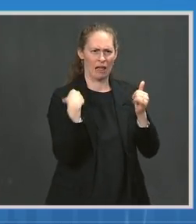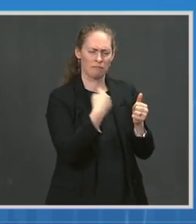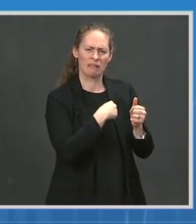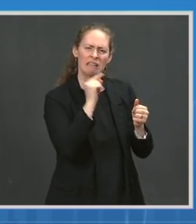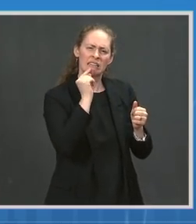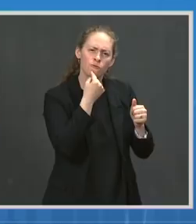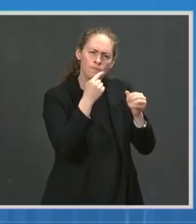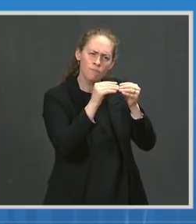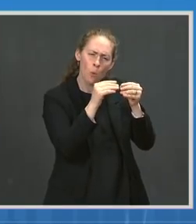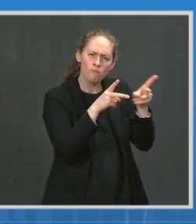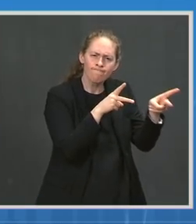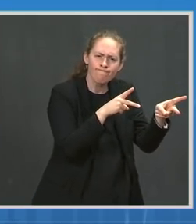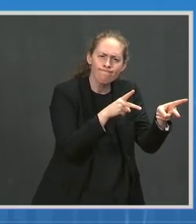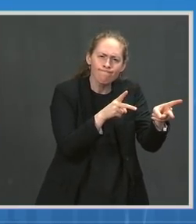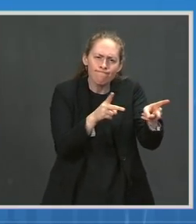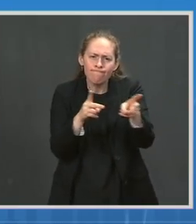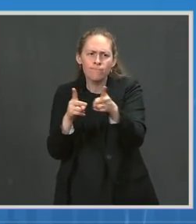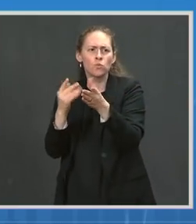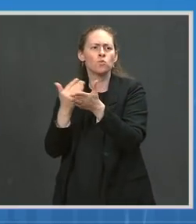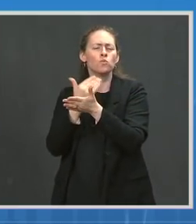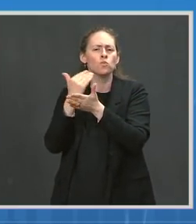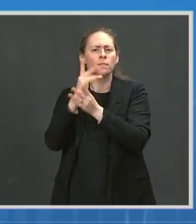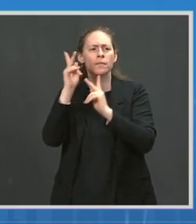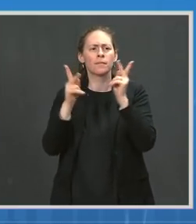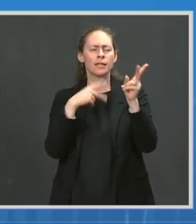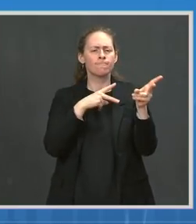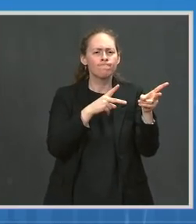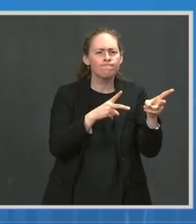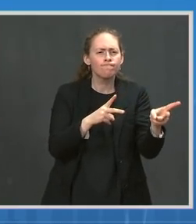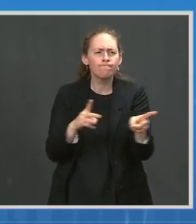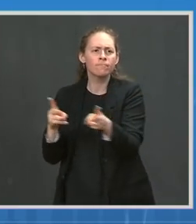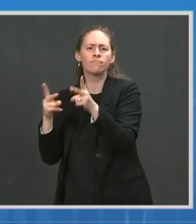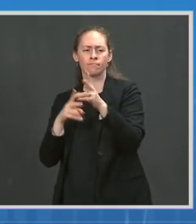So what we say to anyone who has doubts about getting a vaccine: